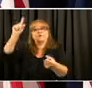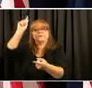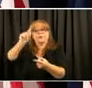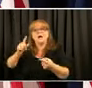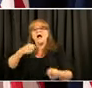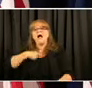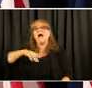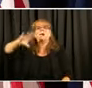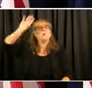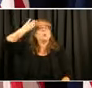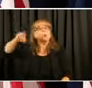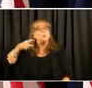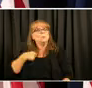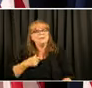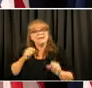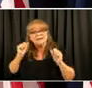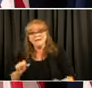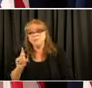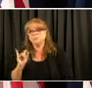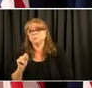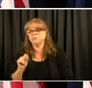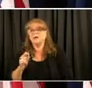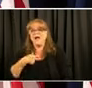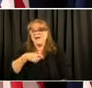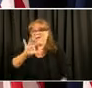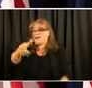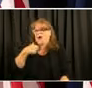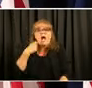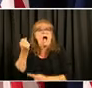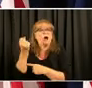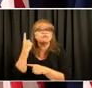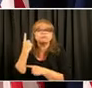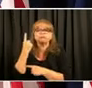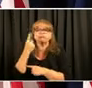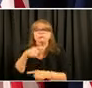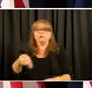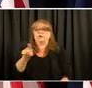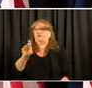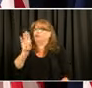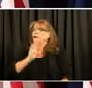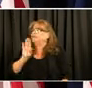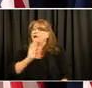it's not tired of us let's keep going let's be careful and let's be thoughtful not a time for